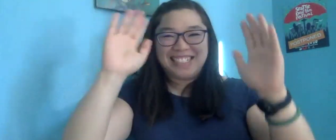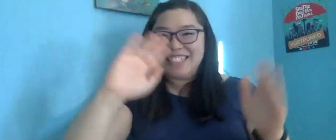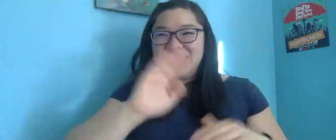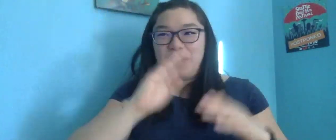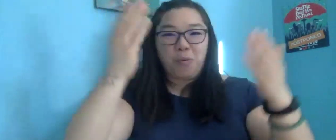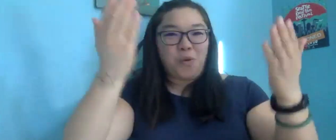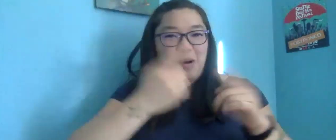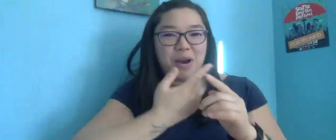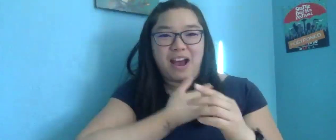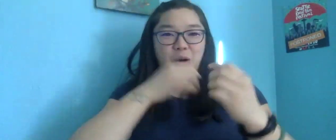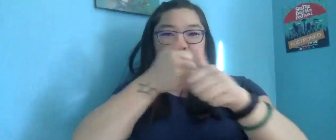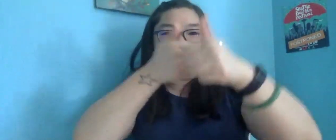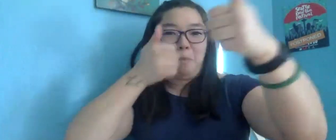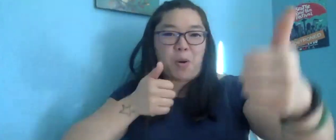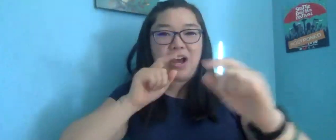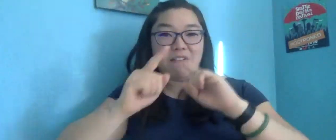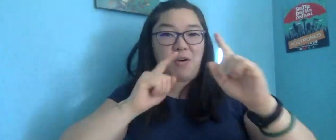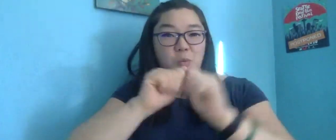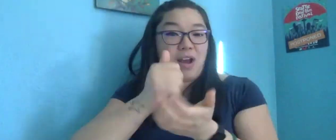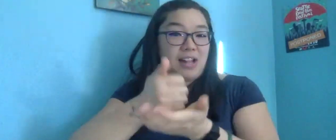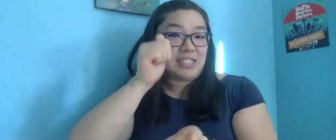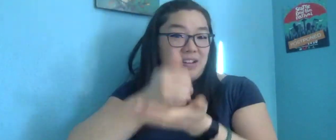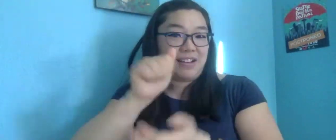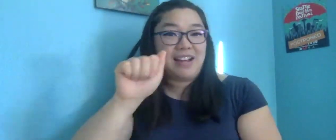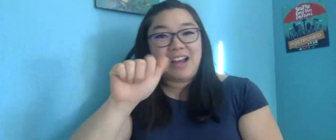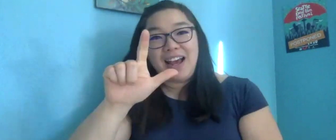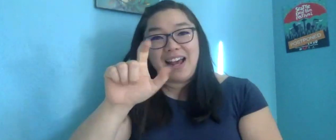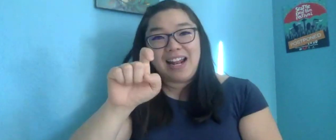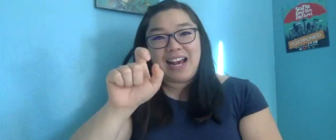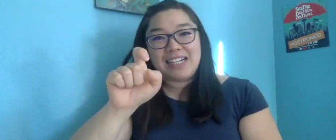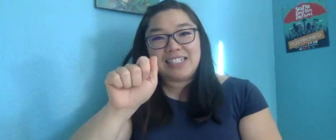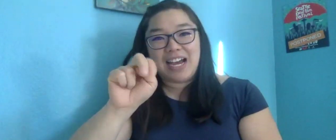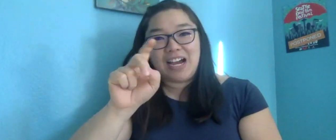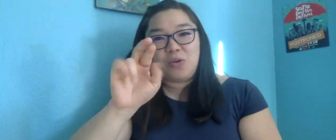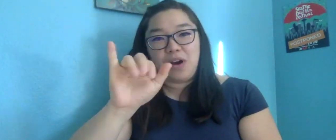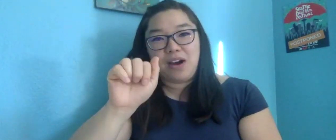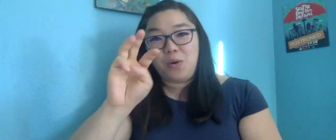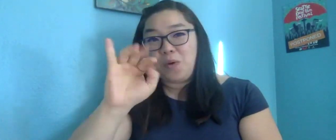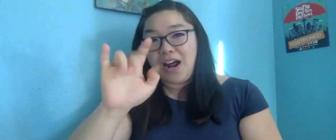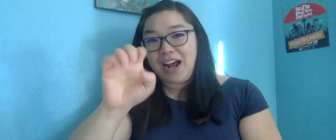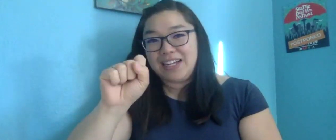Patty: Hi everyone! Welcome to our first remote interview with Alexandria Wailes!